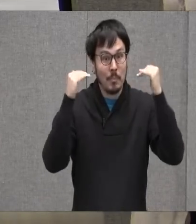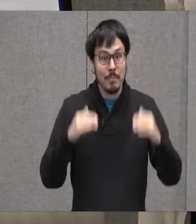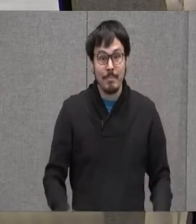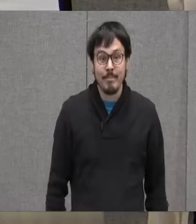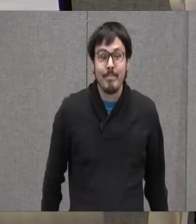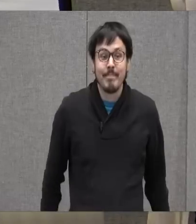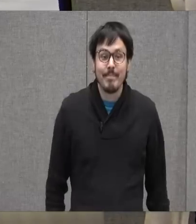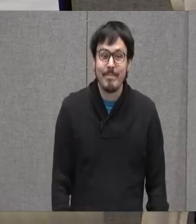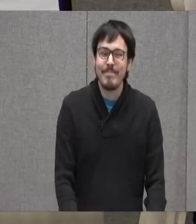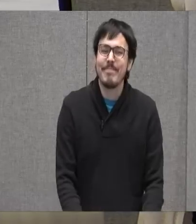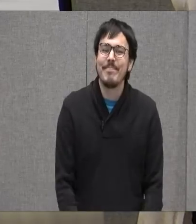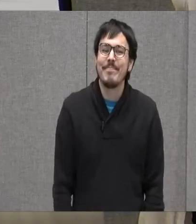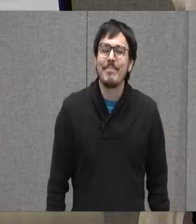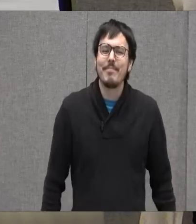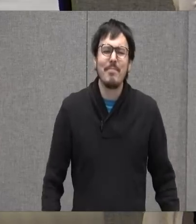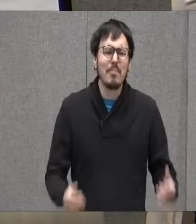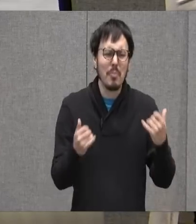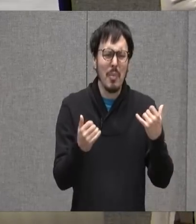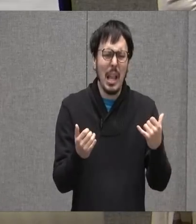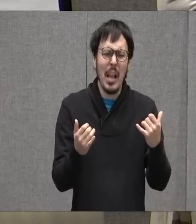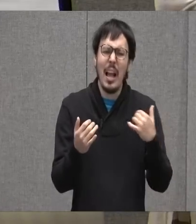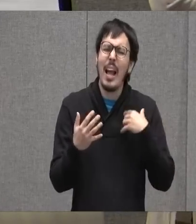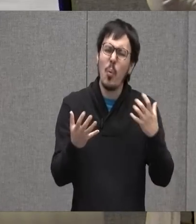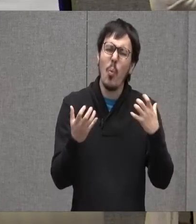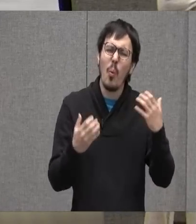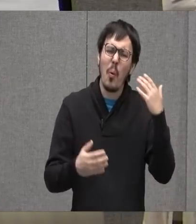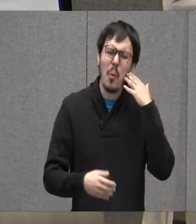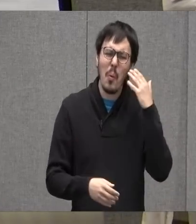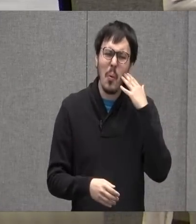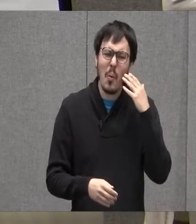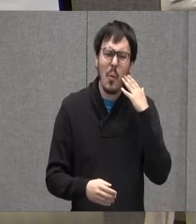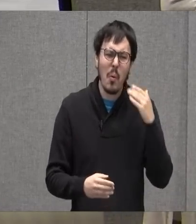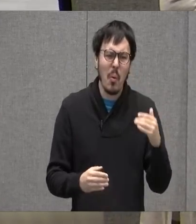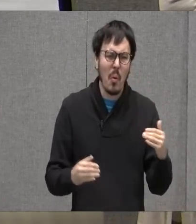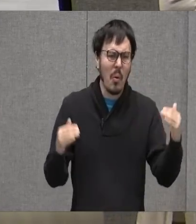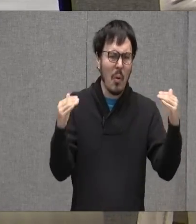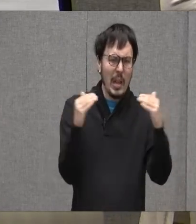Now, we wanna know if this is an odd or an even number,